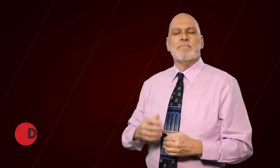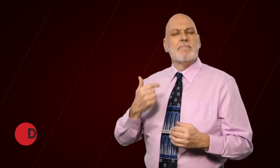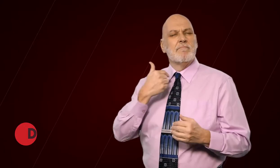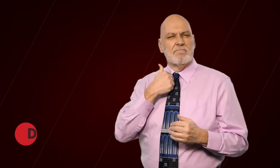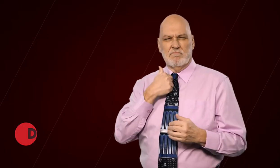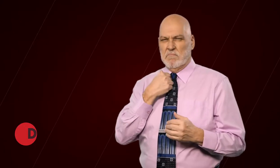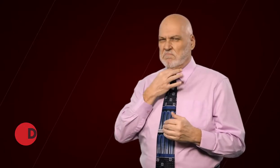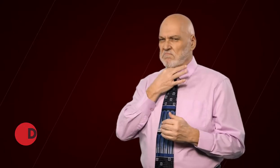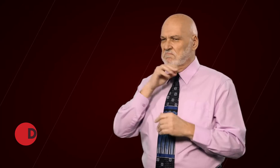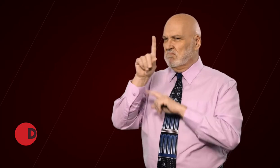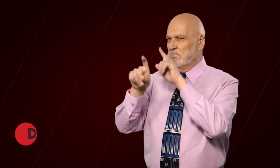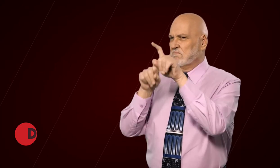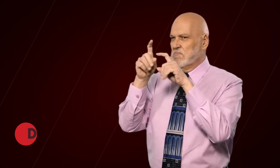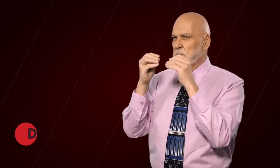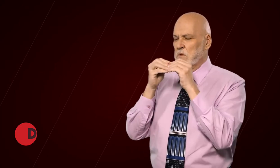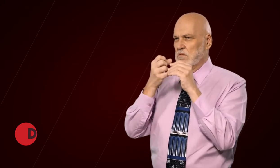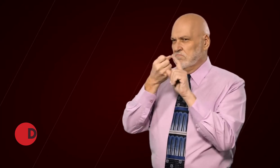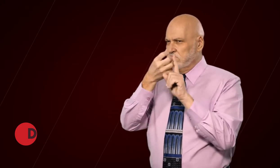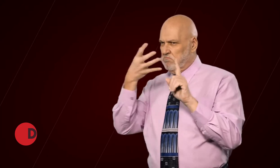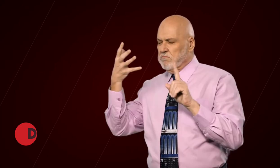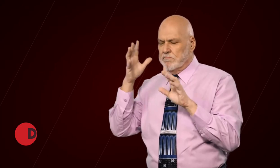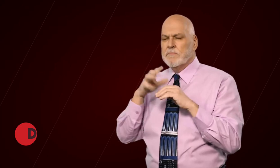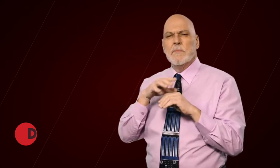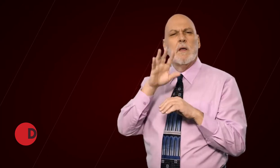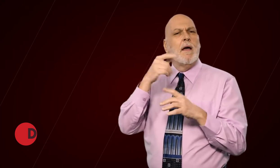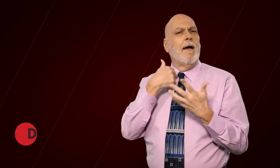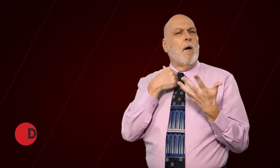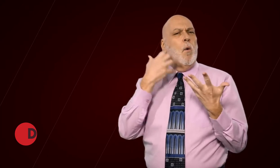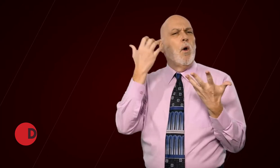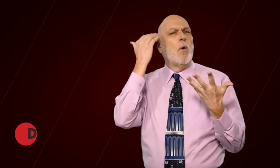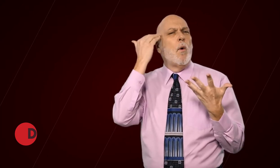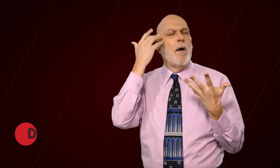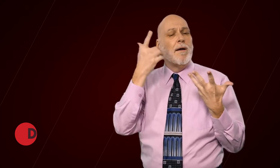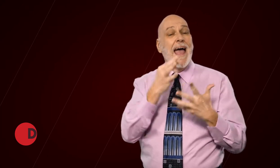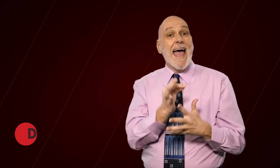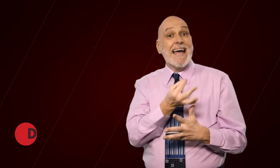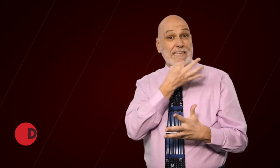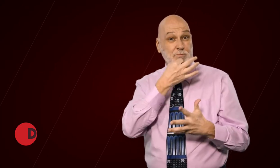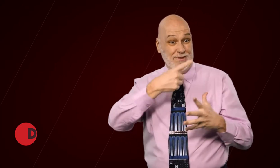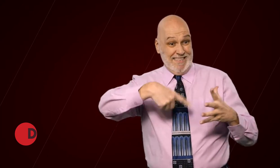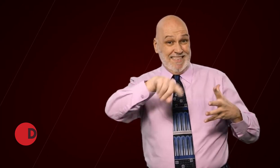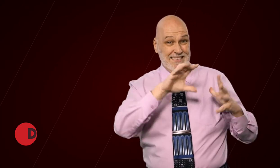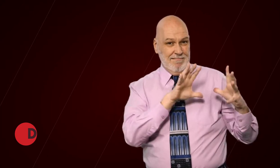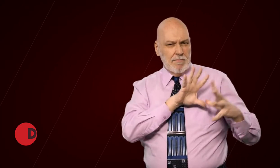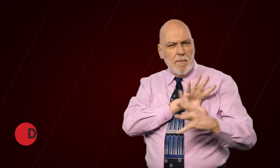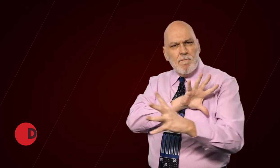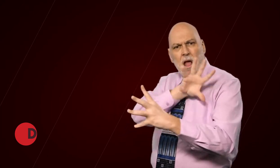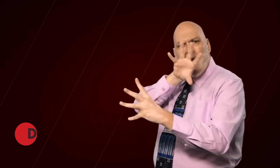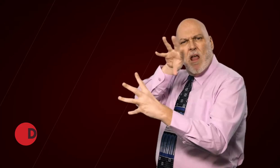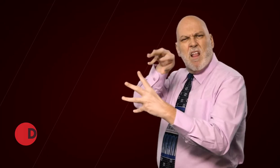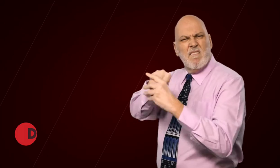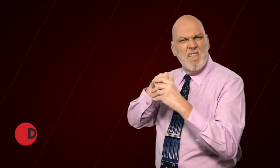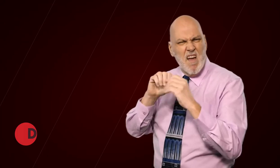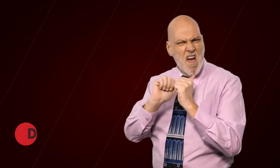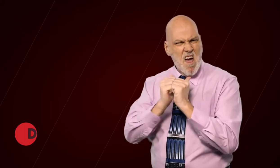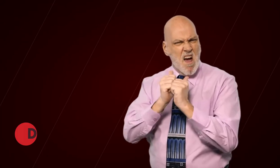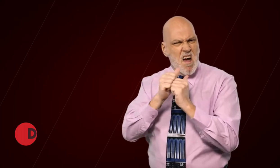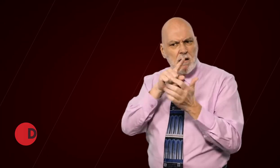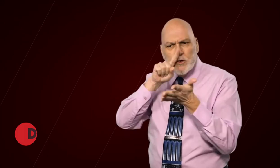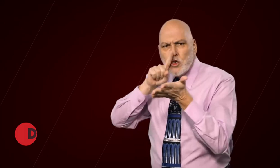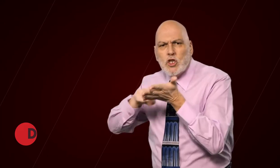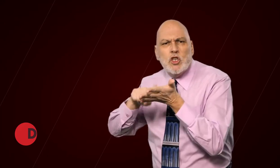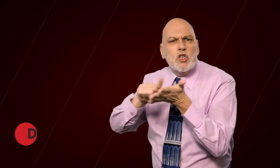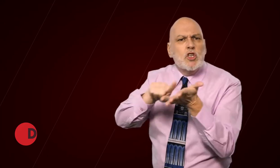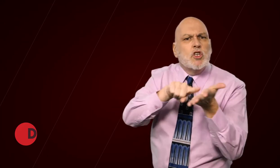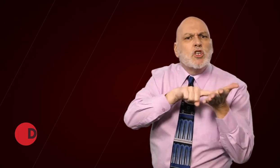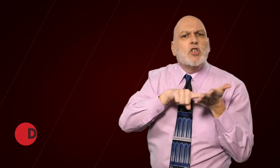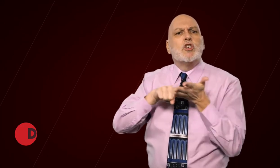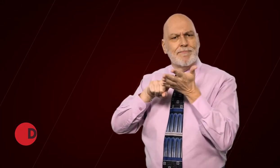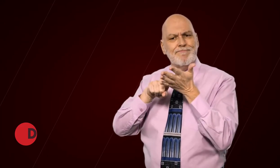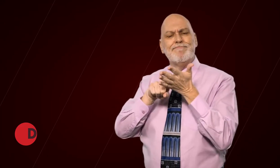[Anselmo]: How could experts be involved in research and